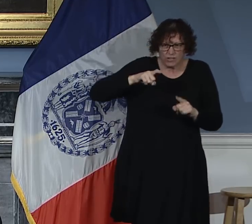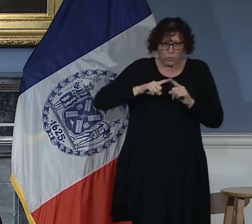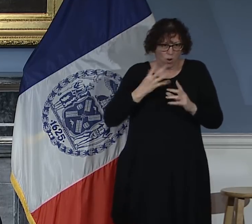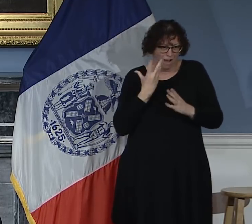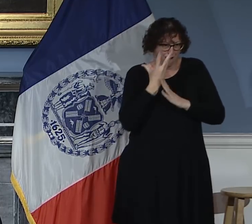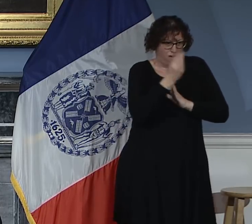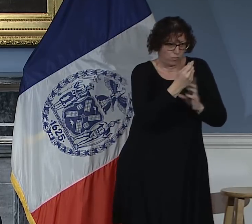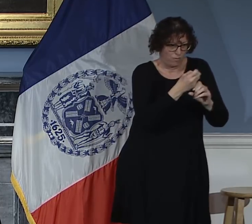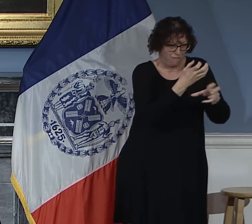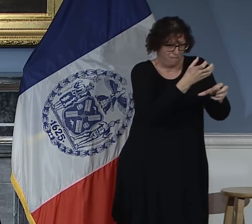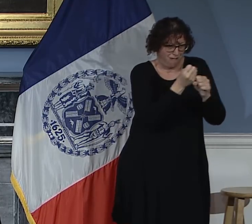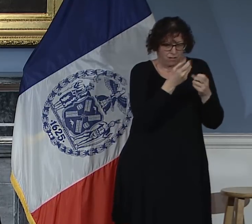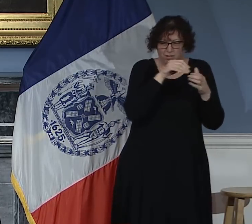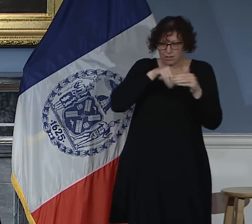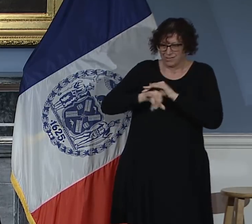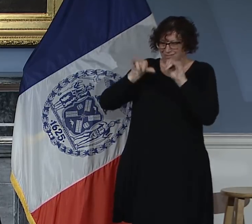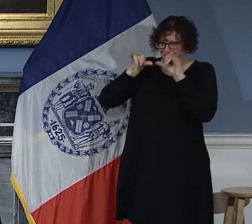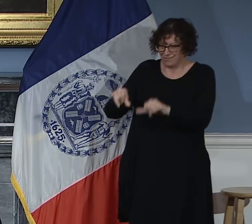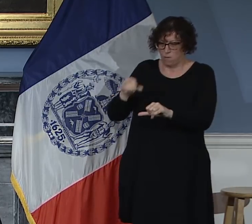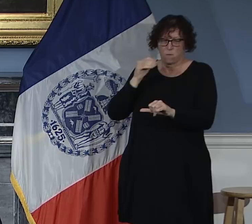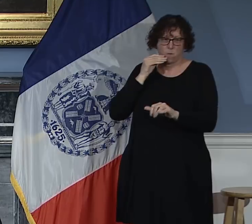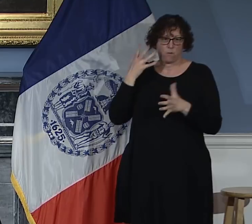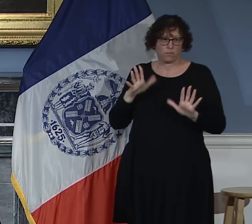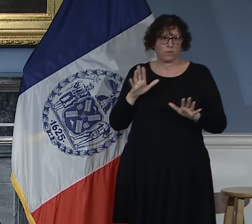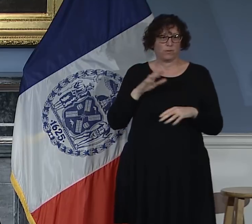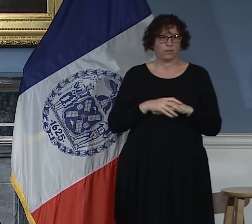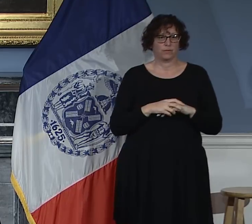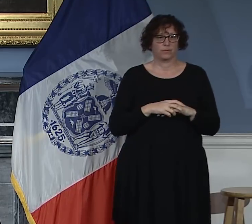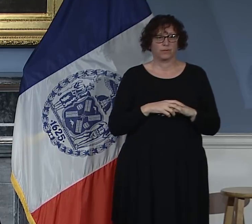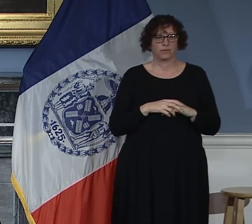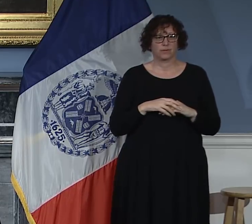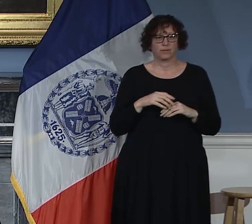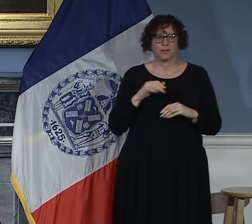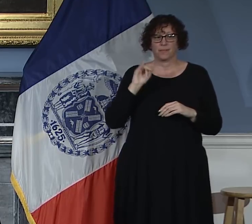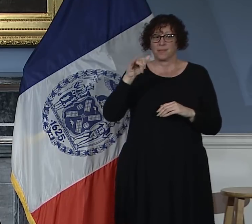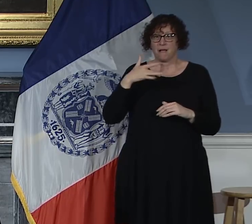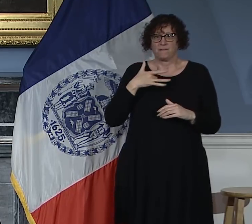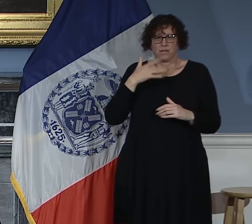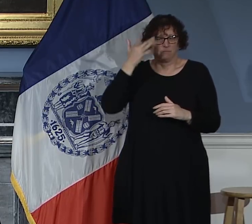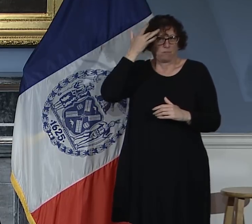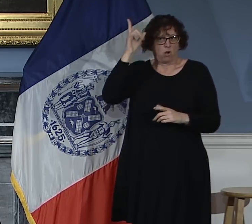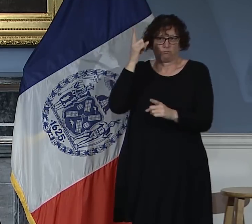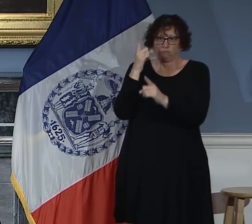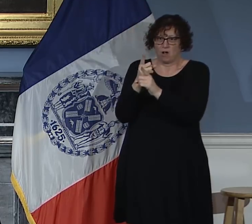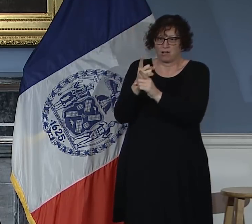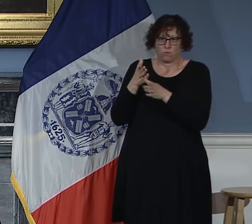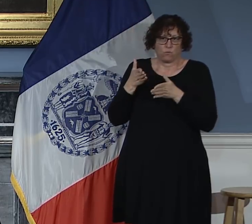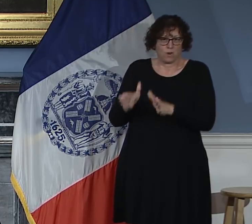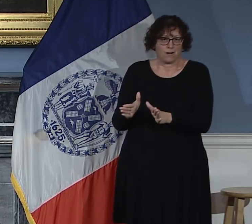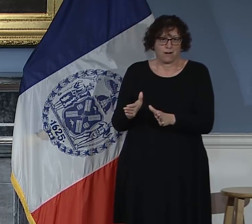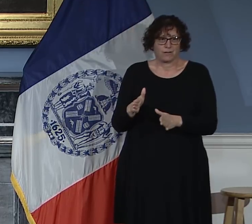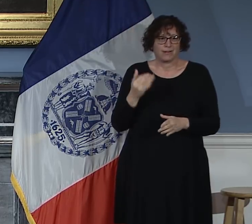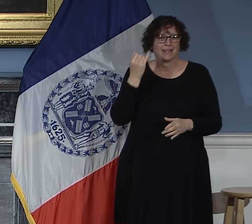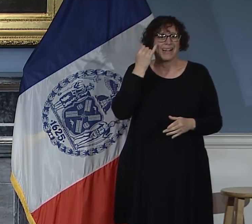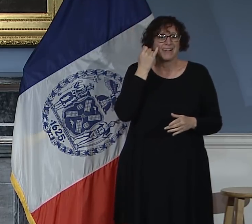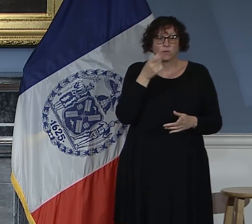RID OF EVERYTHING NON-ESSENTIAL. I THINK IT'S A SMART APPROACH. ANYONE WHO IS NOT CLEAR WHO IT IS OR ISN'T, IT'S NOT HARD TO FIND.